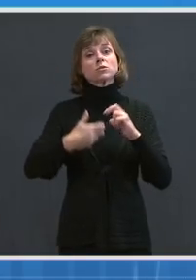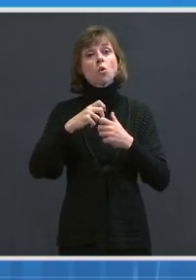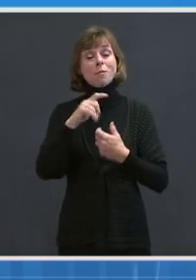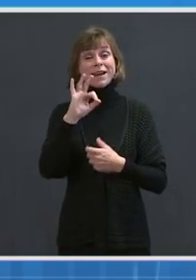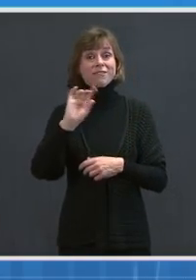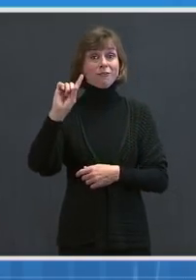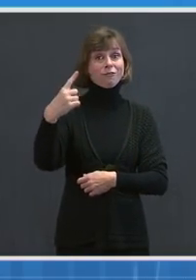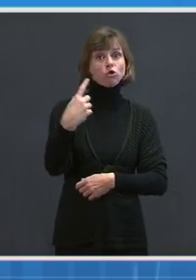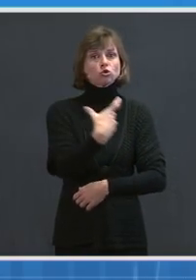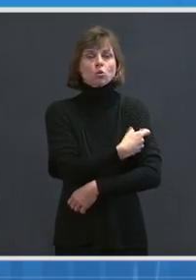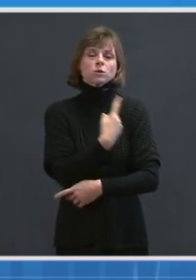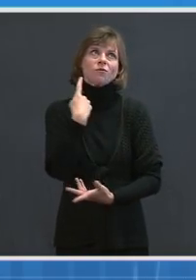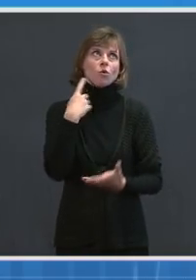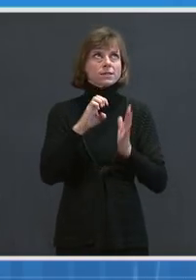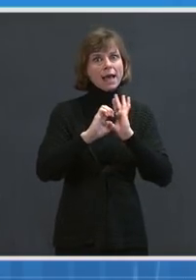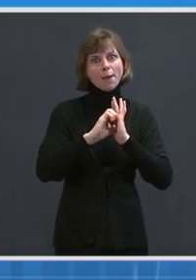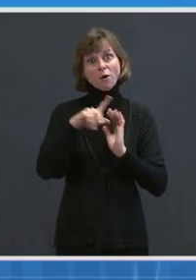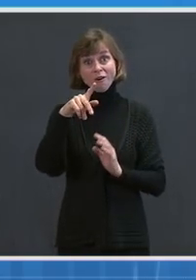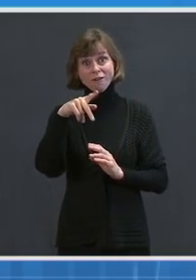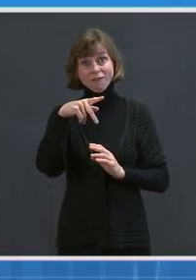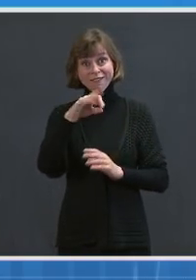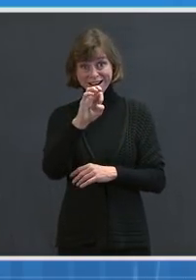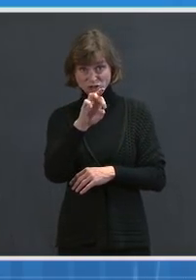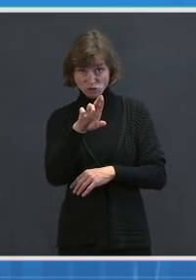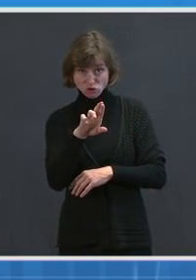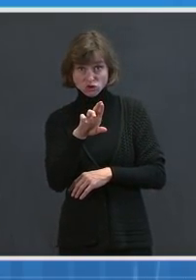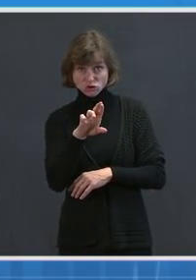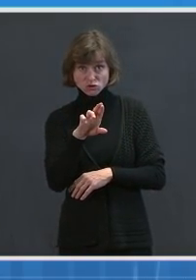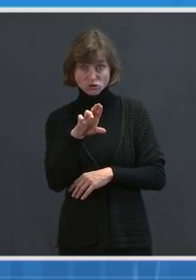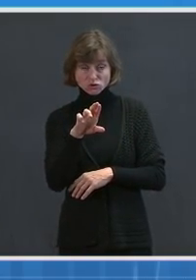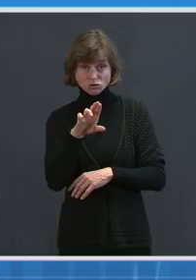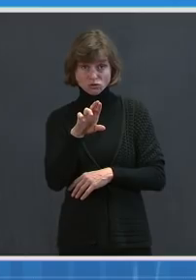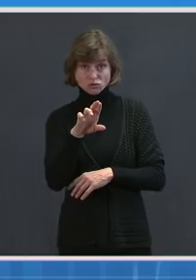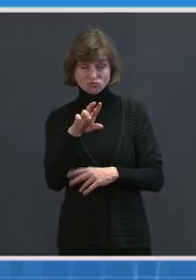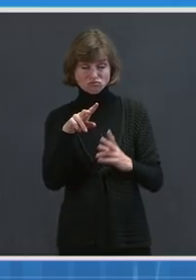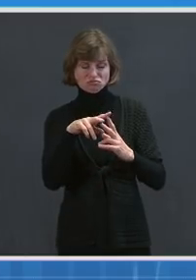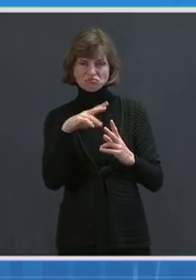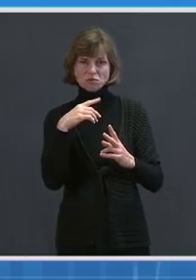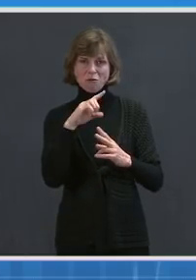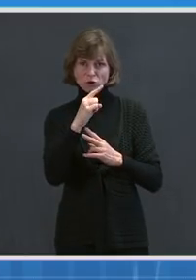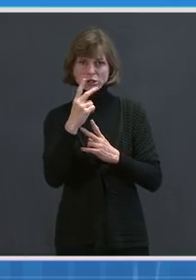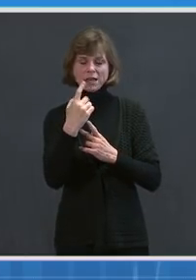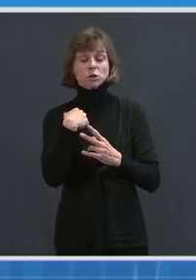let's say, for example, Pfizer vaccine -- very similar to the Moderna: